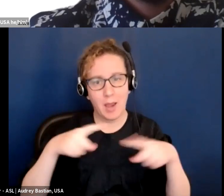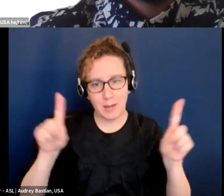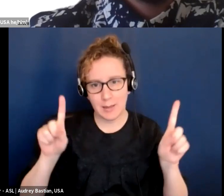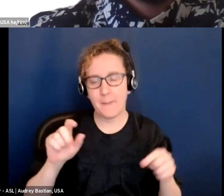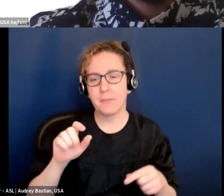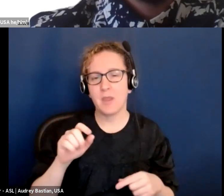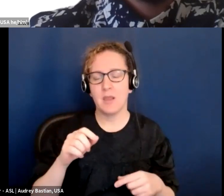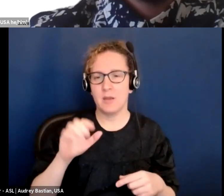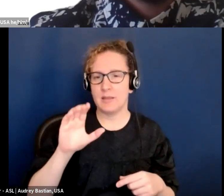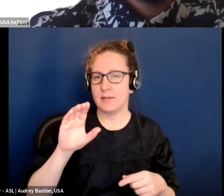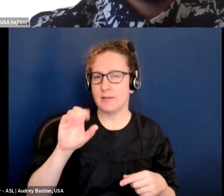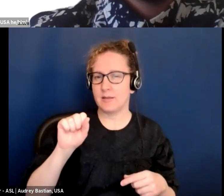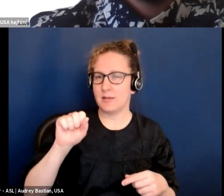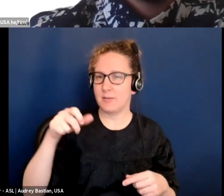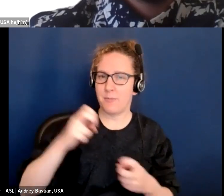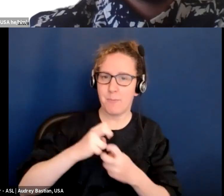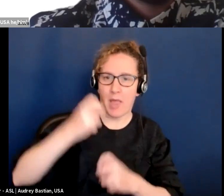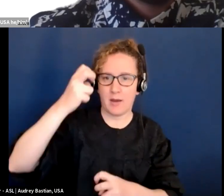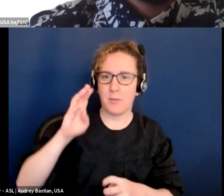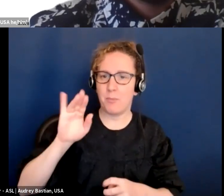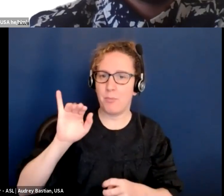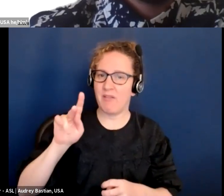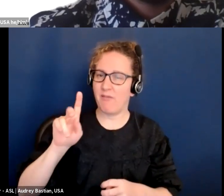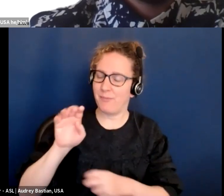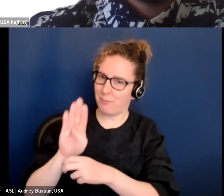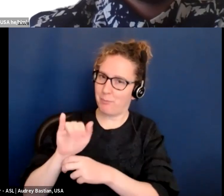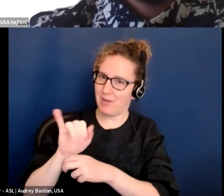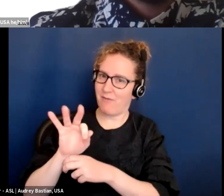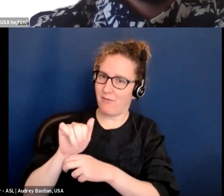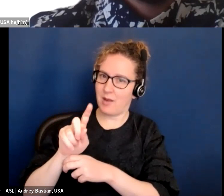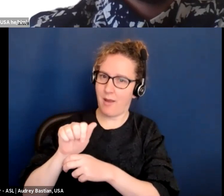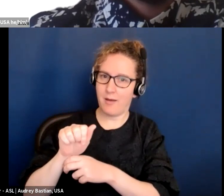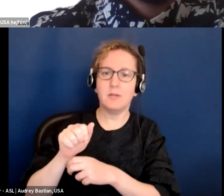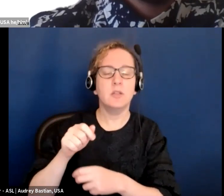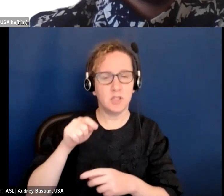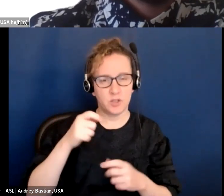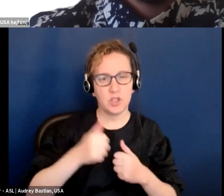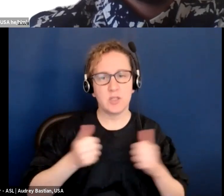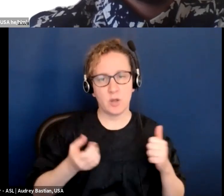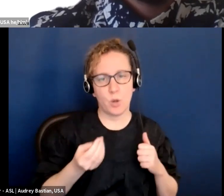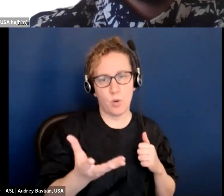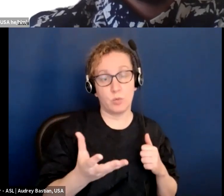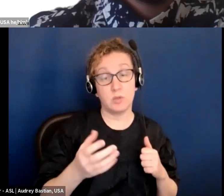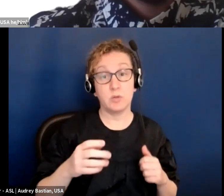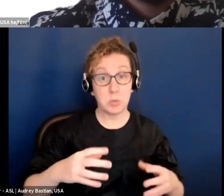to Spain because she got a scholarship, the diversity scholarship for her program. The program I believe was around